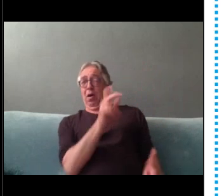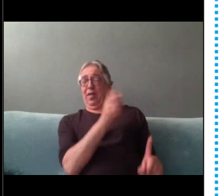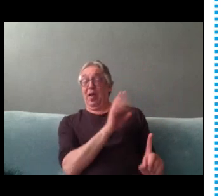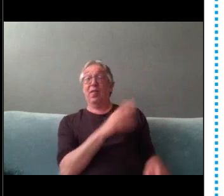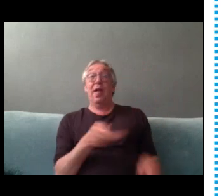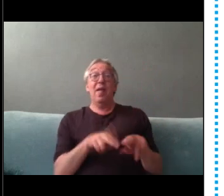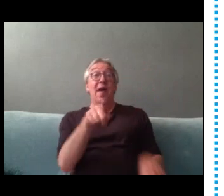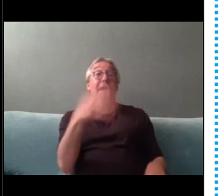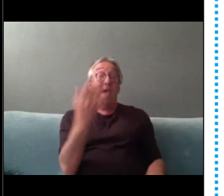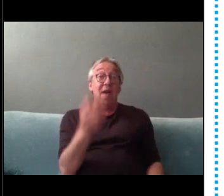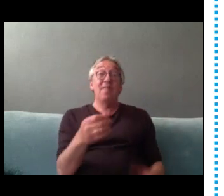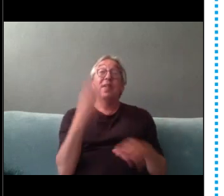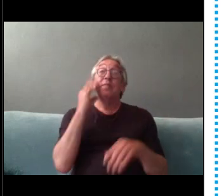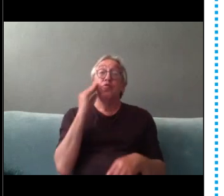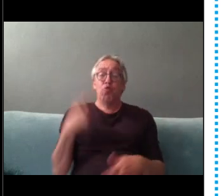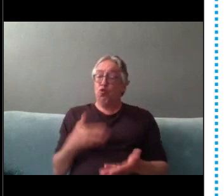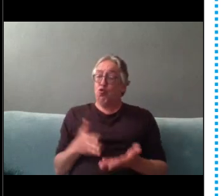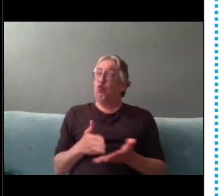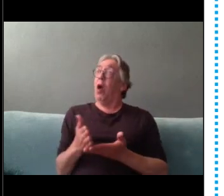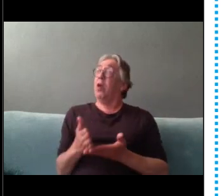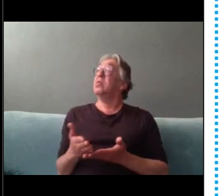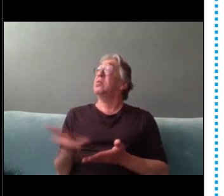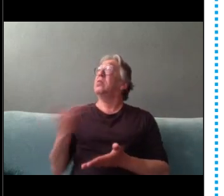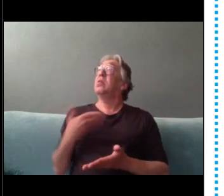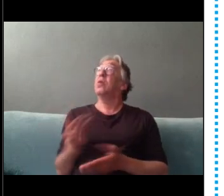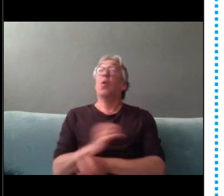where Member States aren't applying the regulation correctly